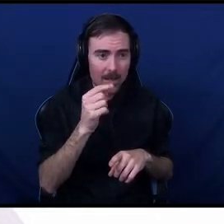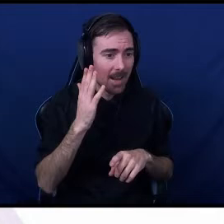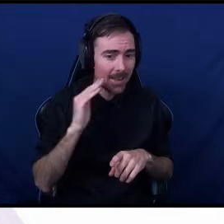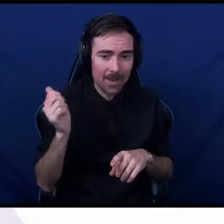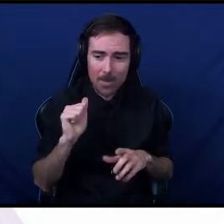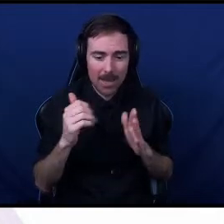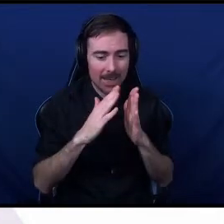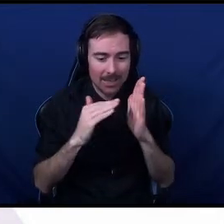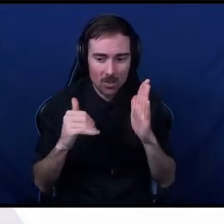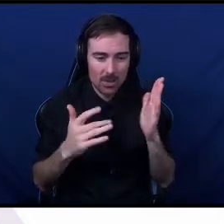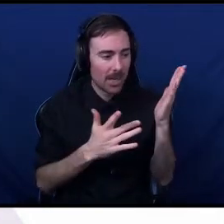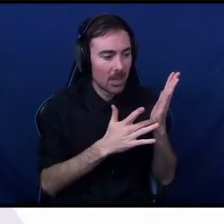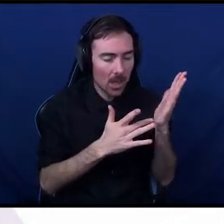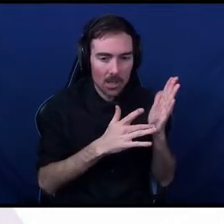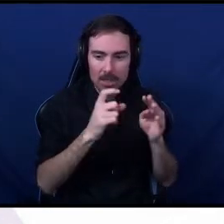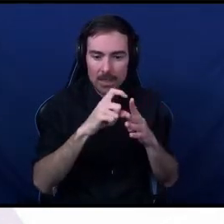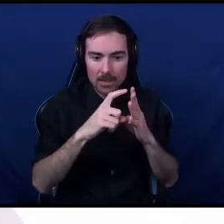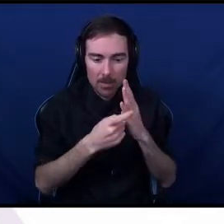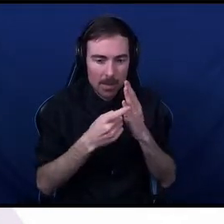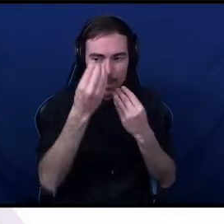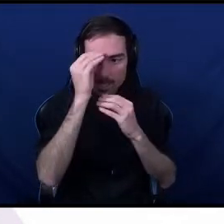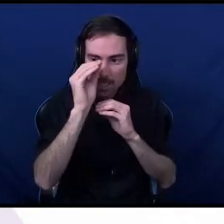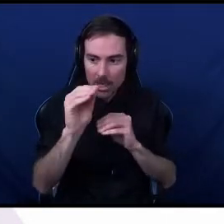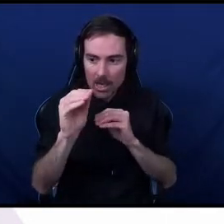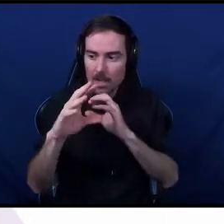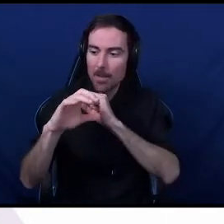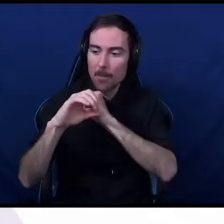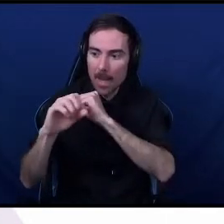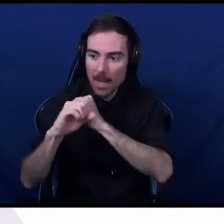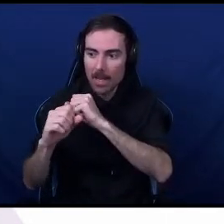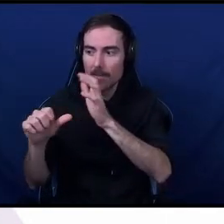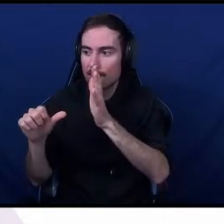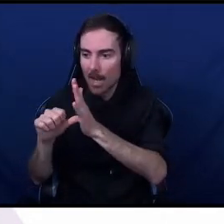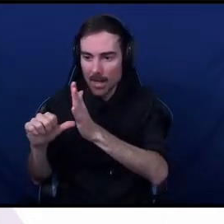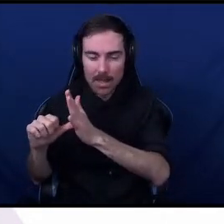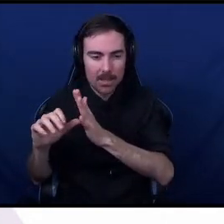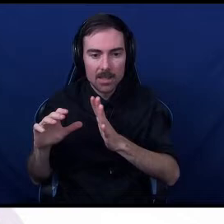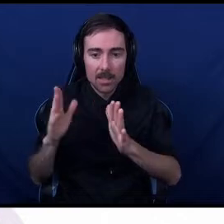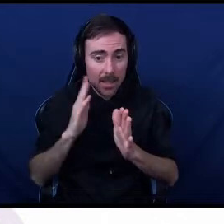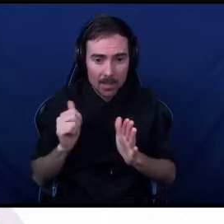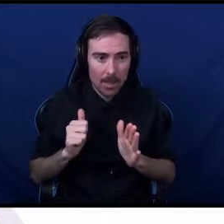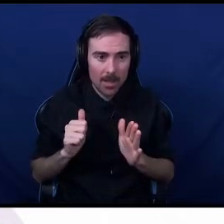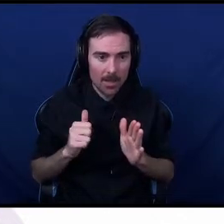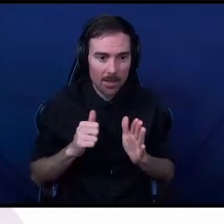educational, communication to marketing. And it just goes on. But I guess